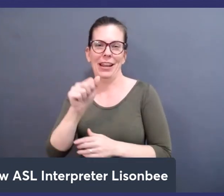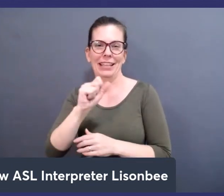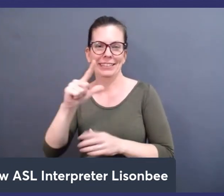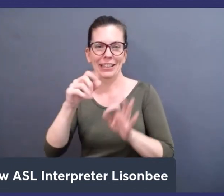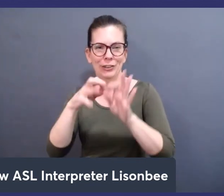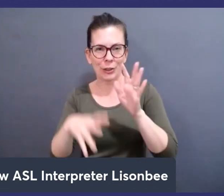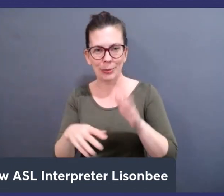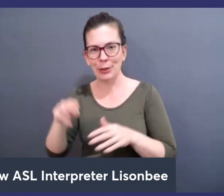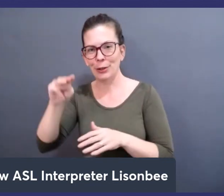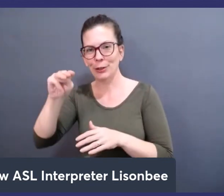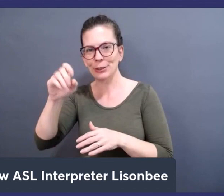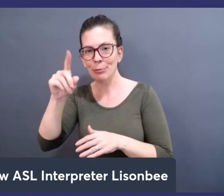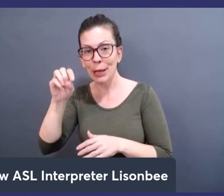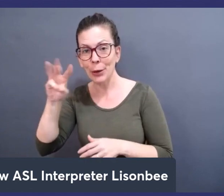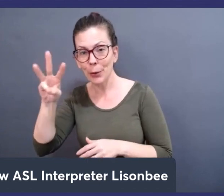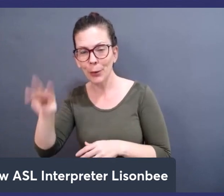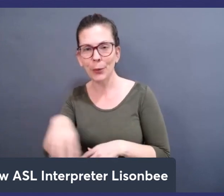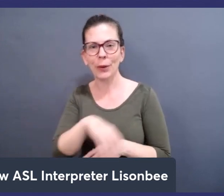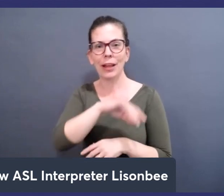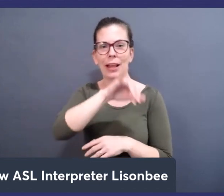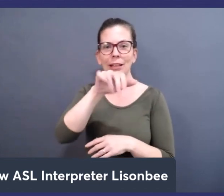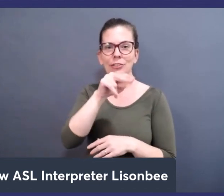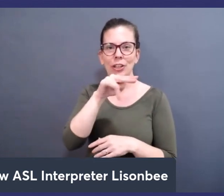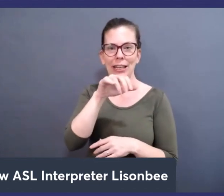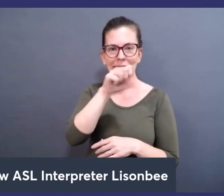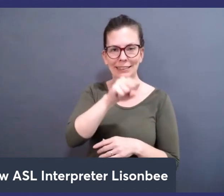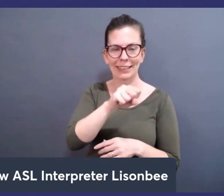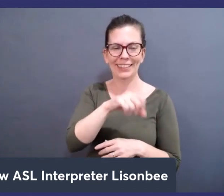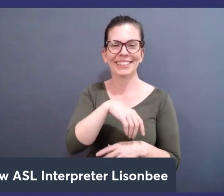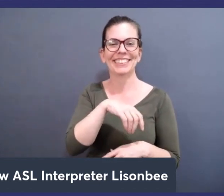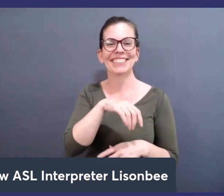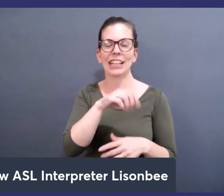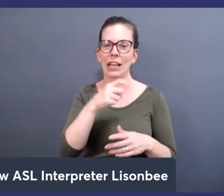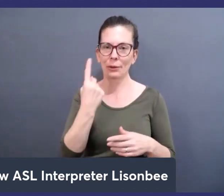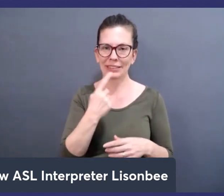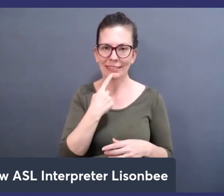Meadow and Janesis. I always mess up her name, I'm so sorry, Janesis.